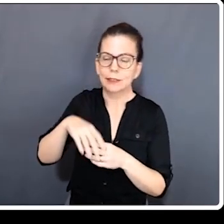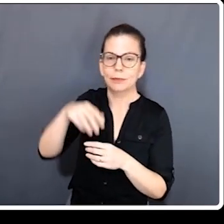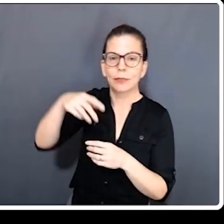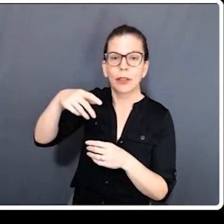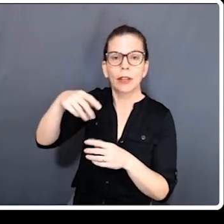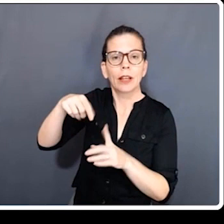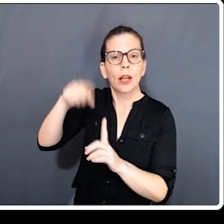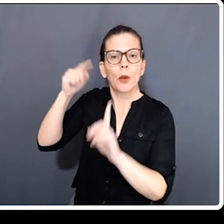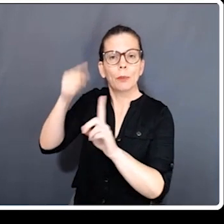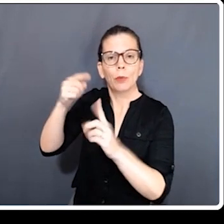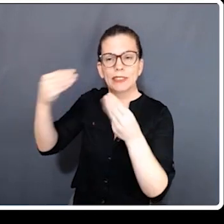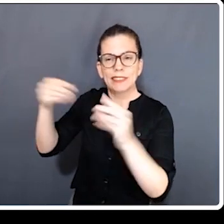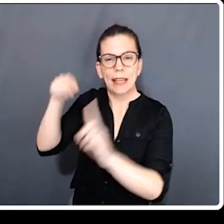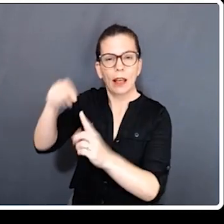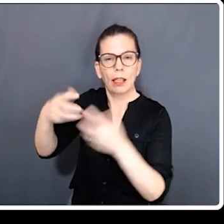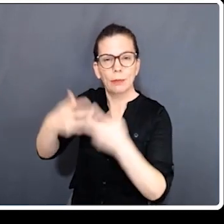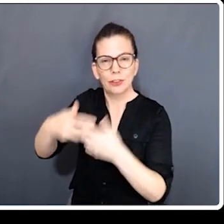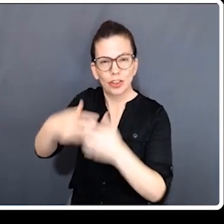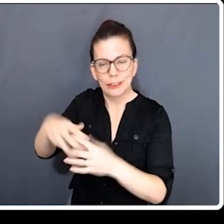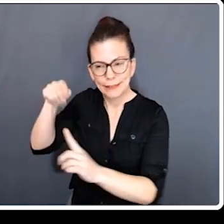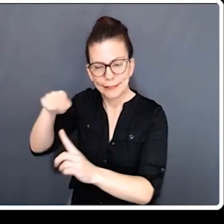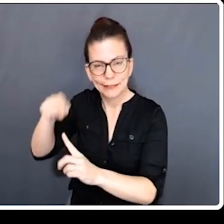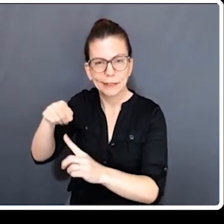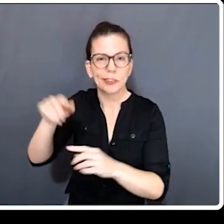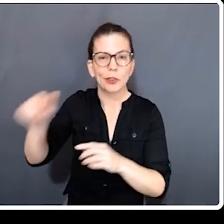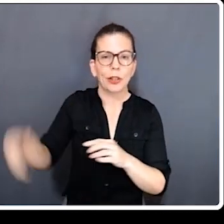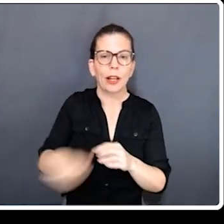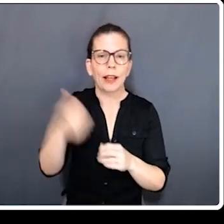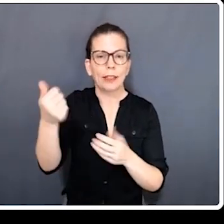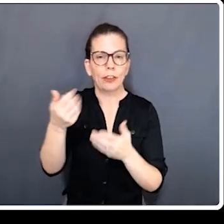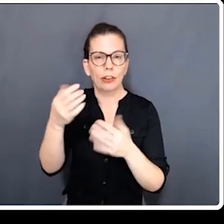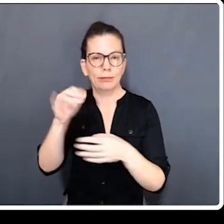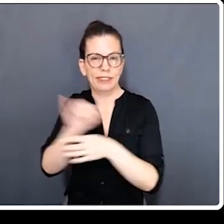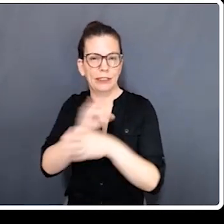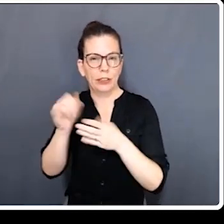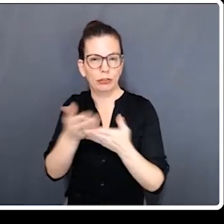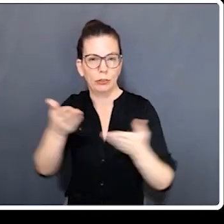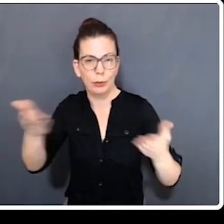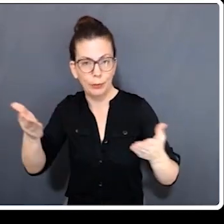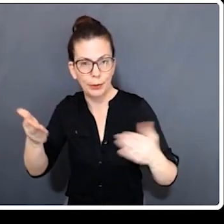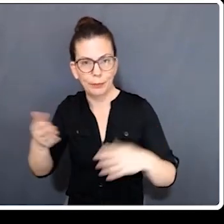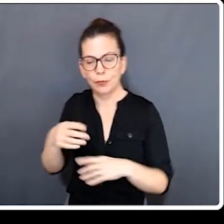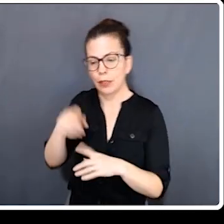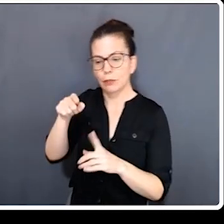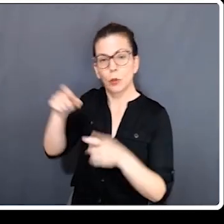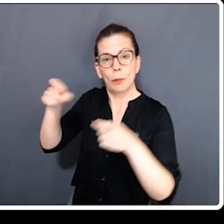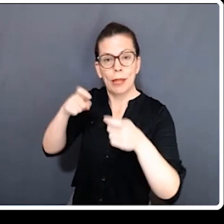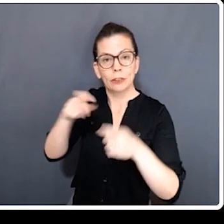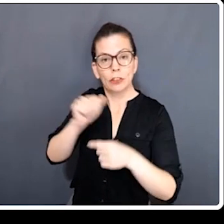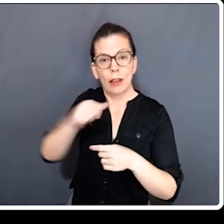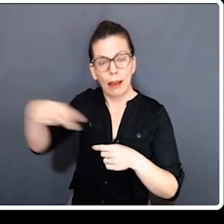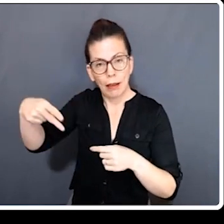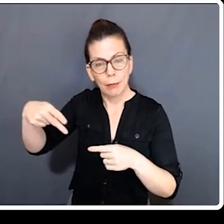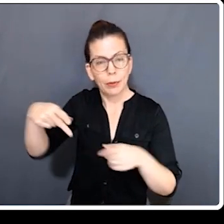point of sale machines and other industrial equipment, having the need to both manage applications